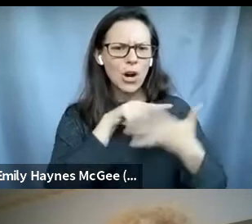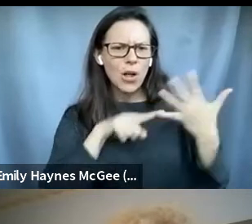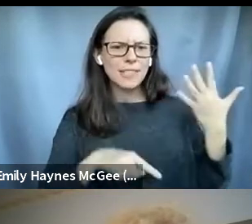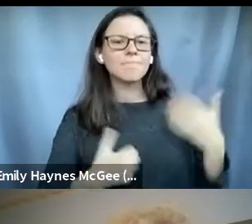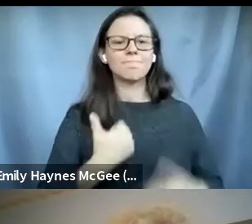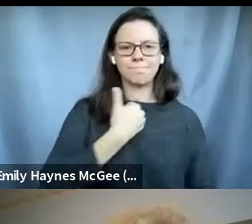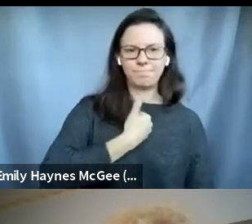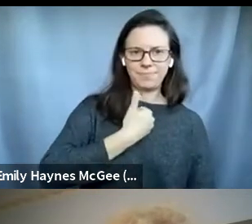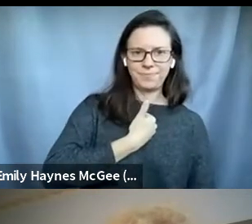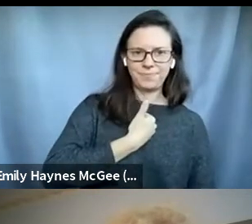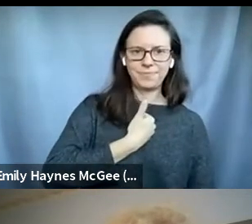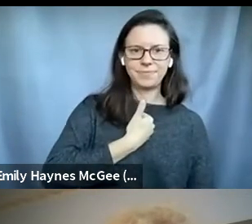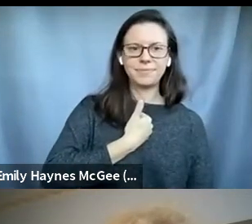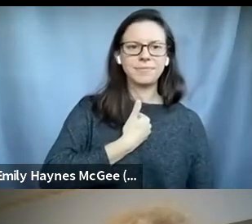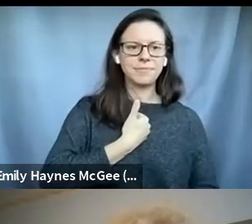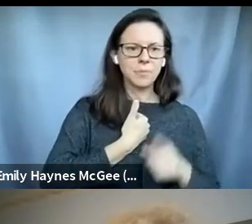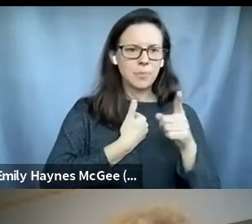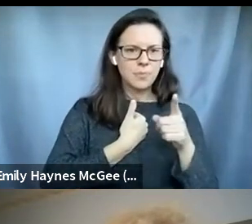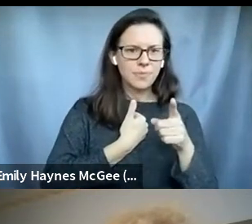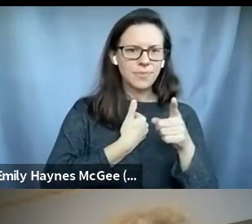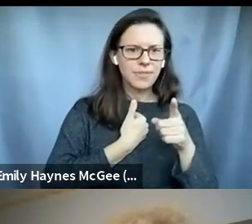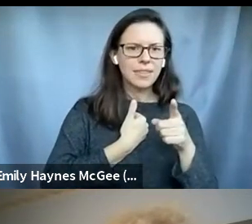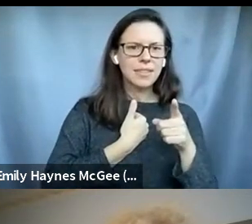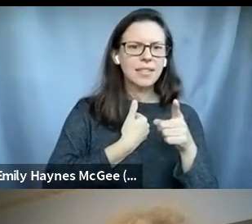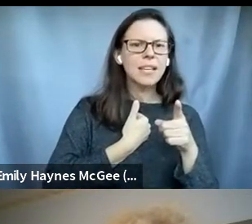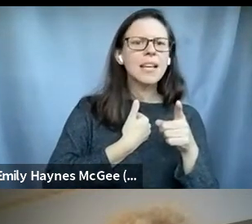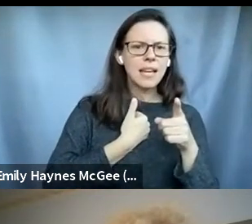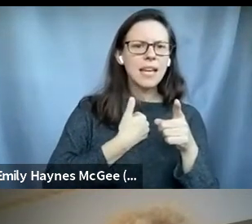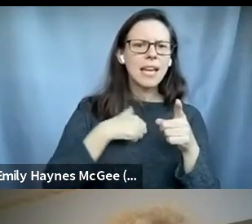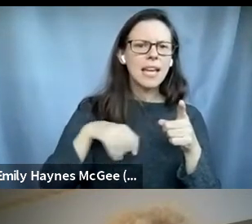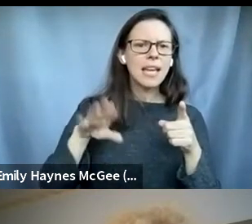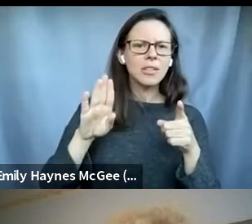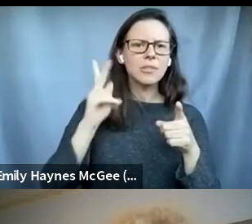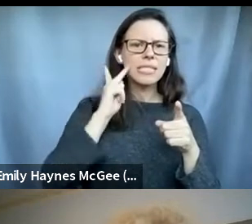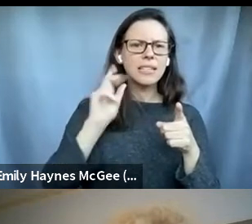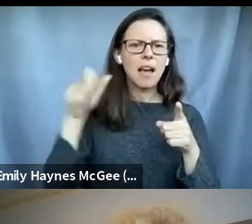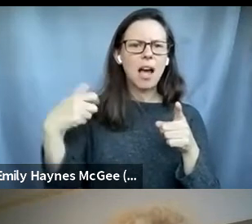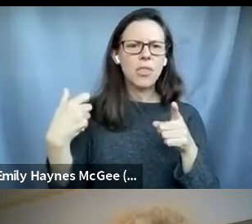These are the folks, these are the lead applicants, we've created a group called Black Cotton